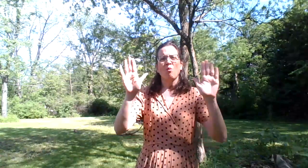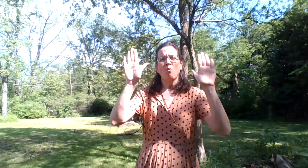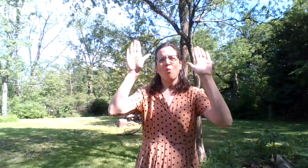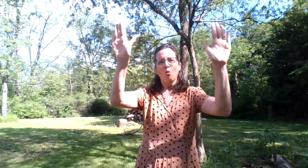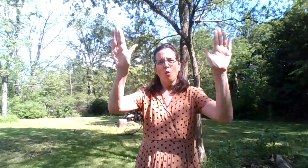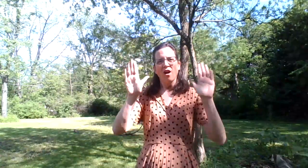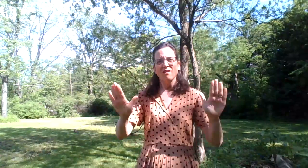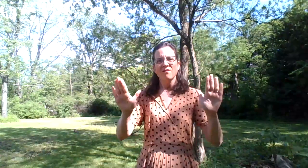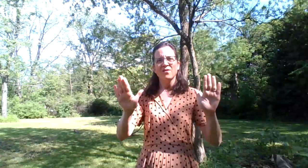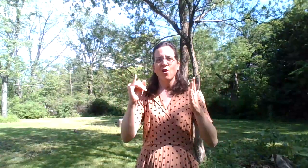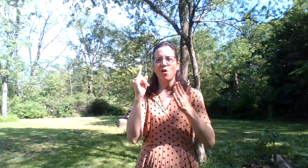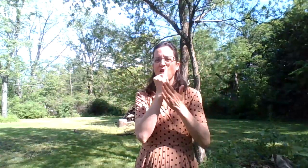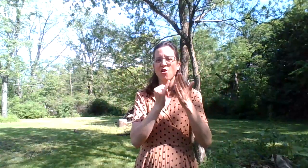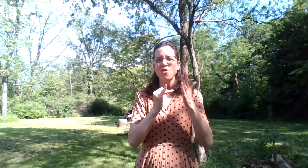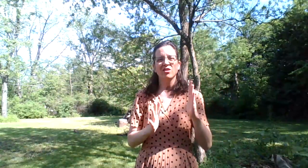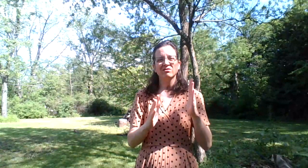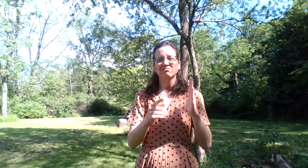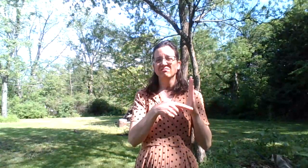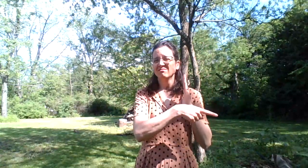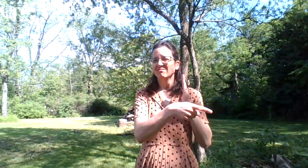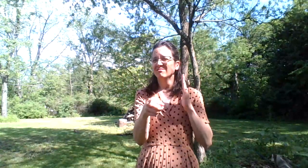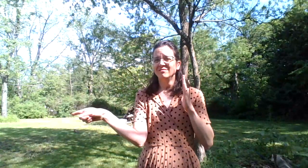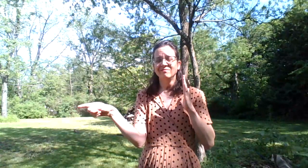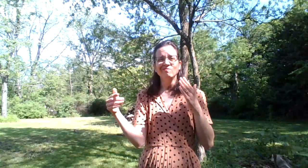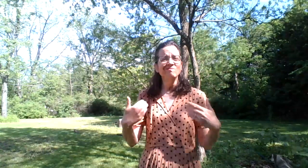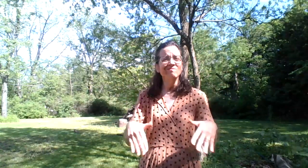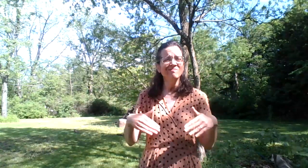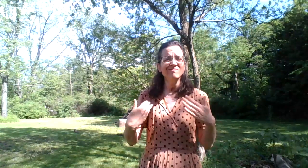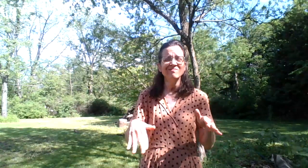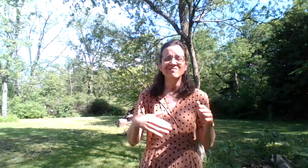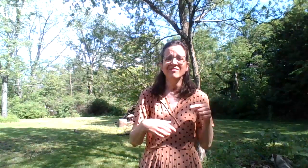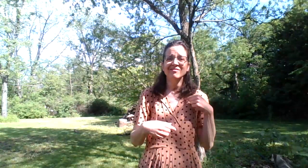classes. It wasn't easy to just pick a few names.